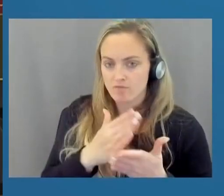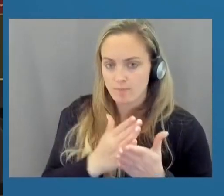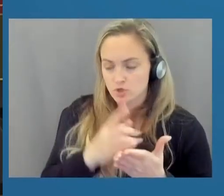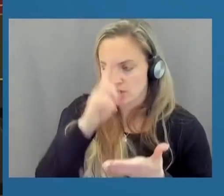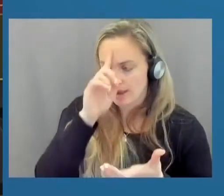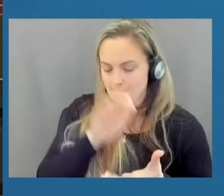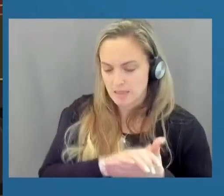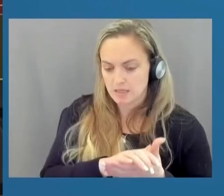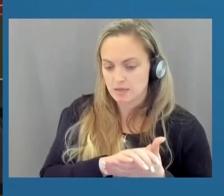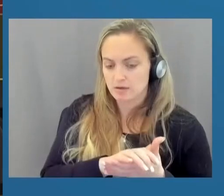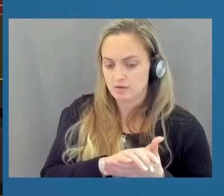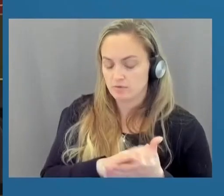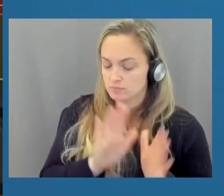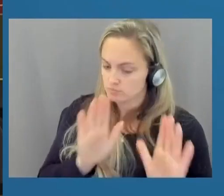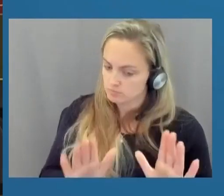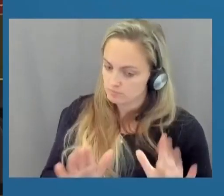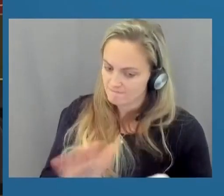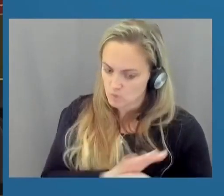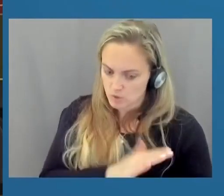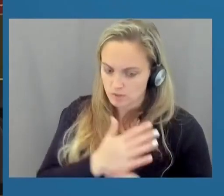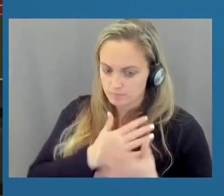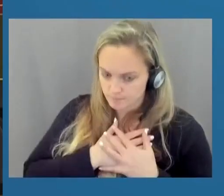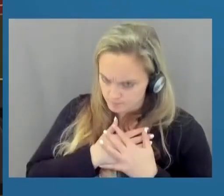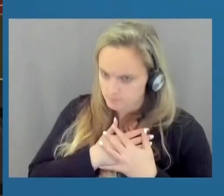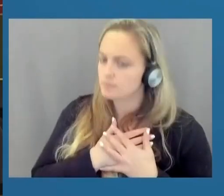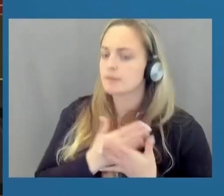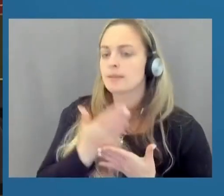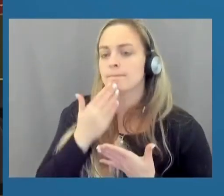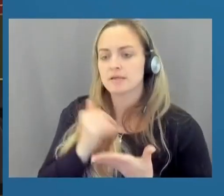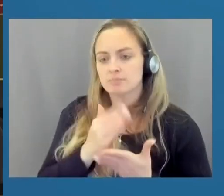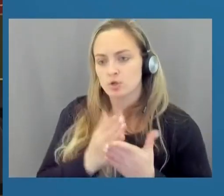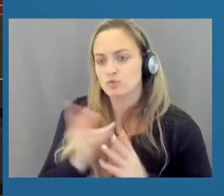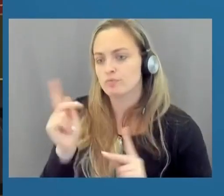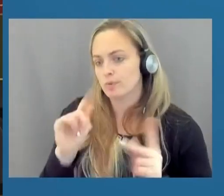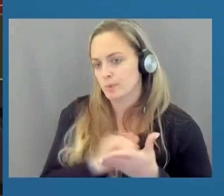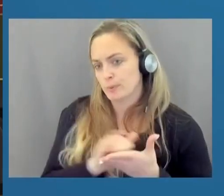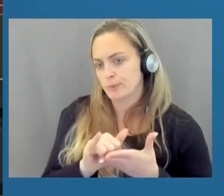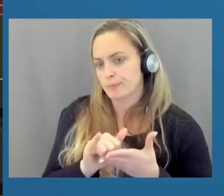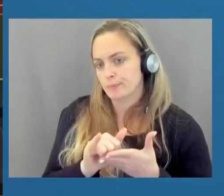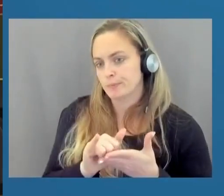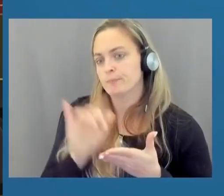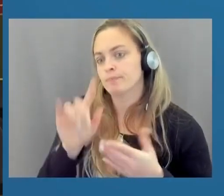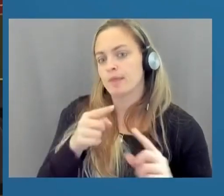in my heart is the best budget for the people of New York, and that's why I am a fighter.